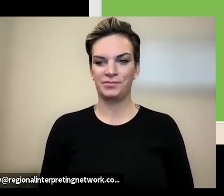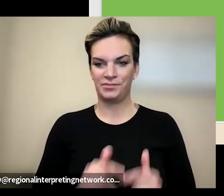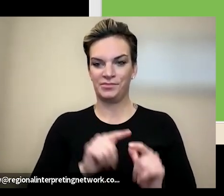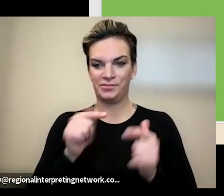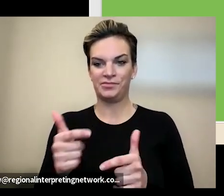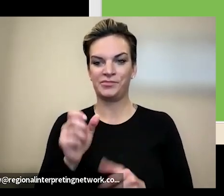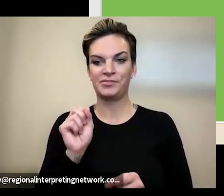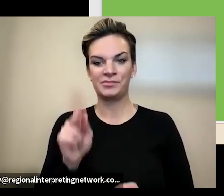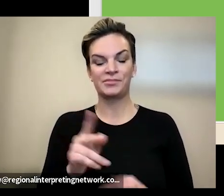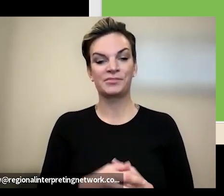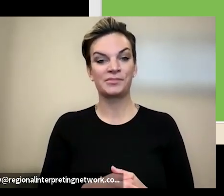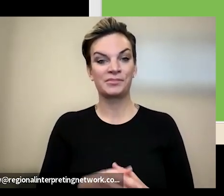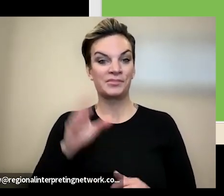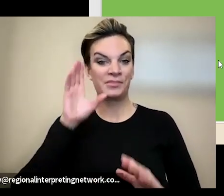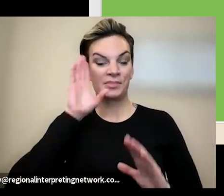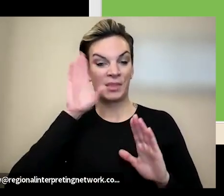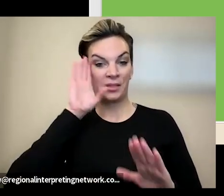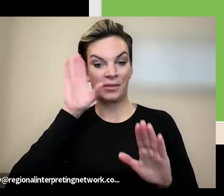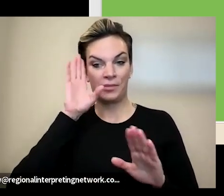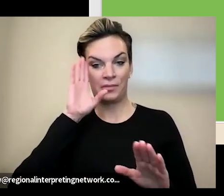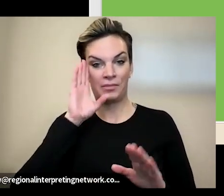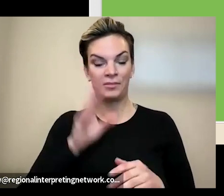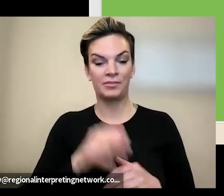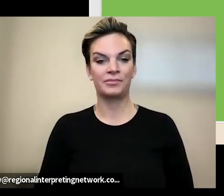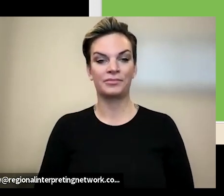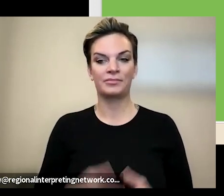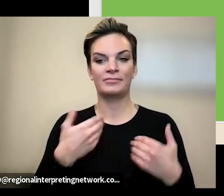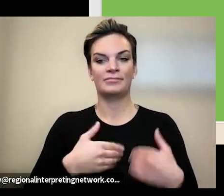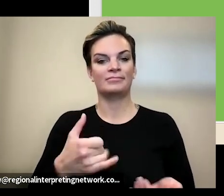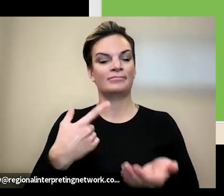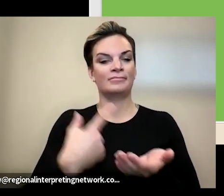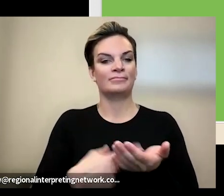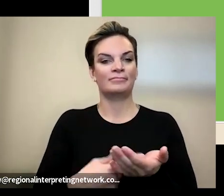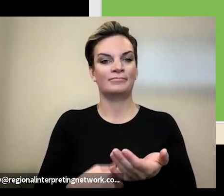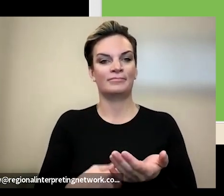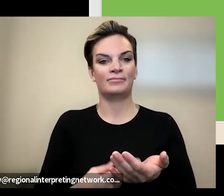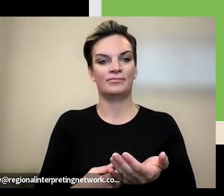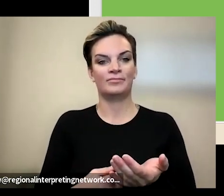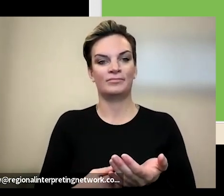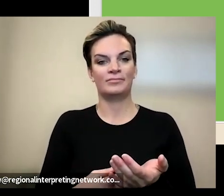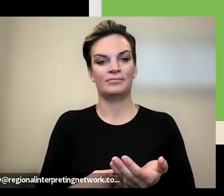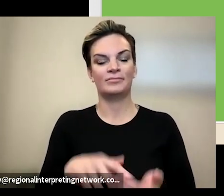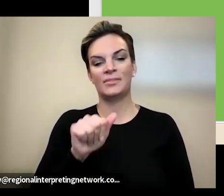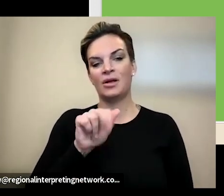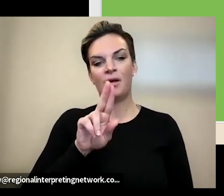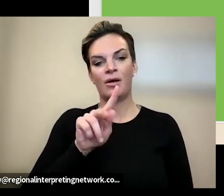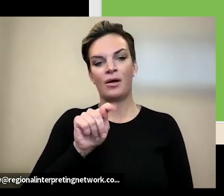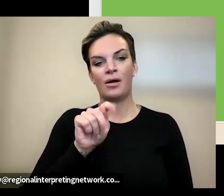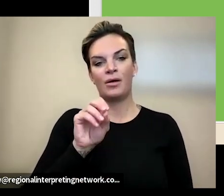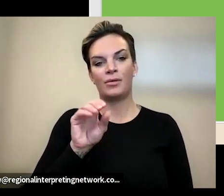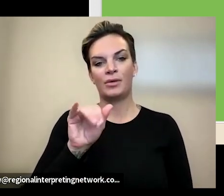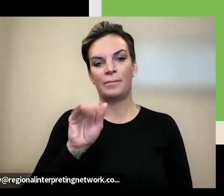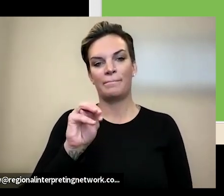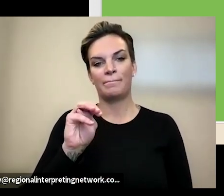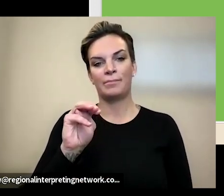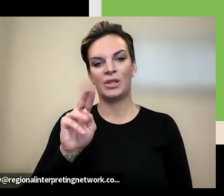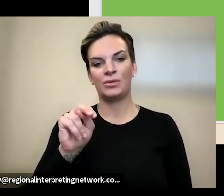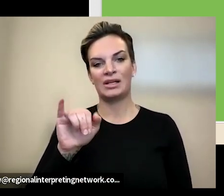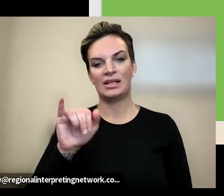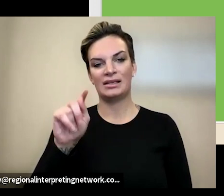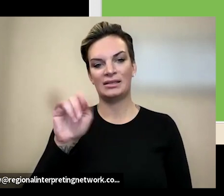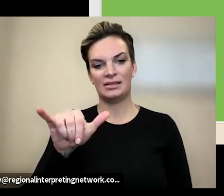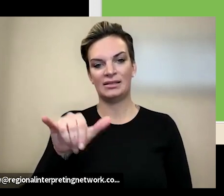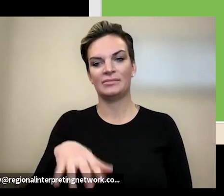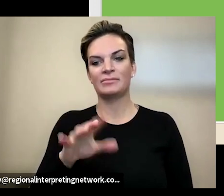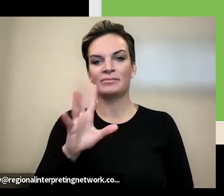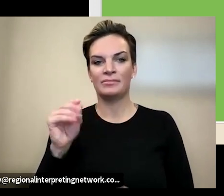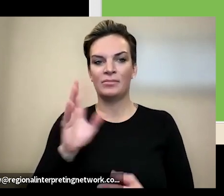Hi everyone, so I'm going to be talking about autoimmunity and POITS in the role of